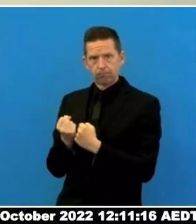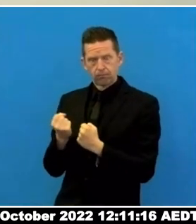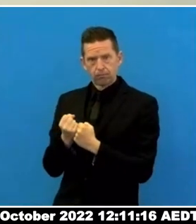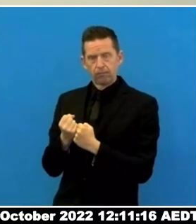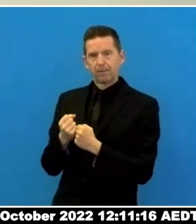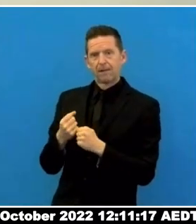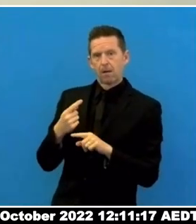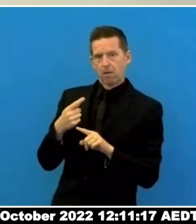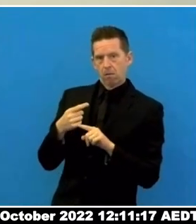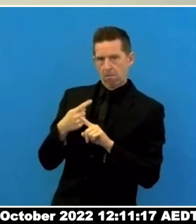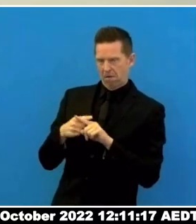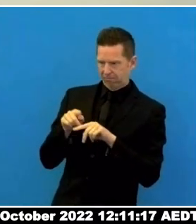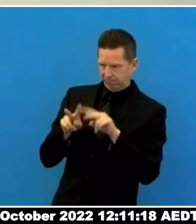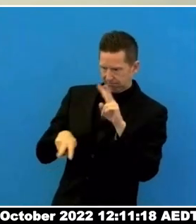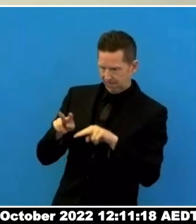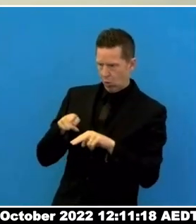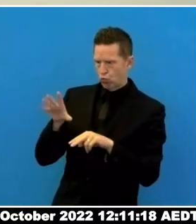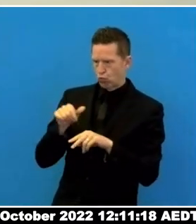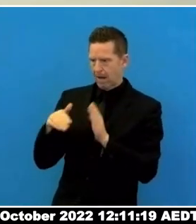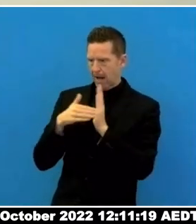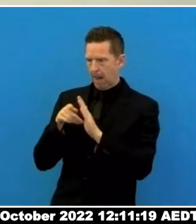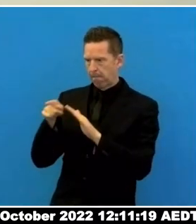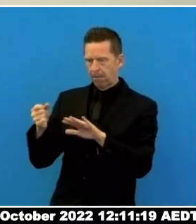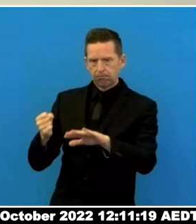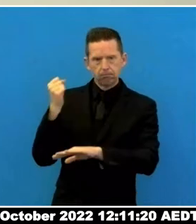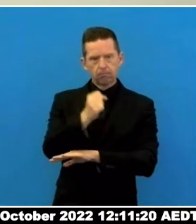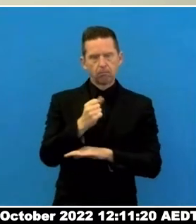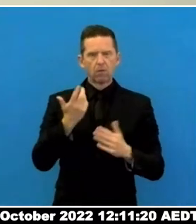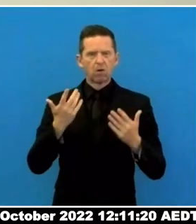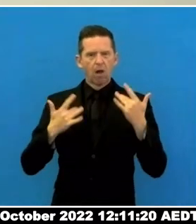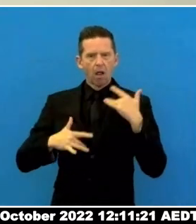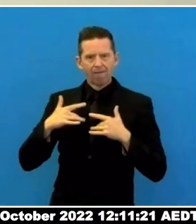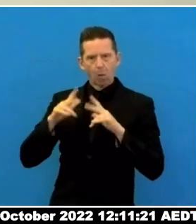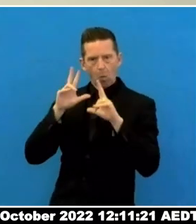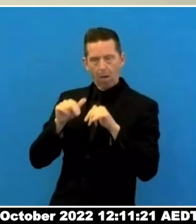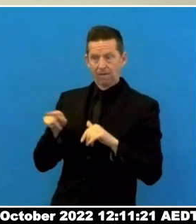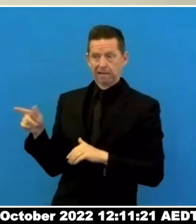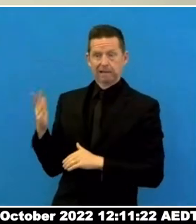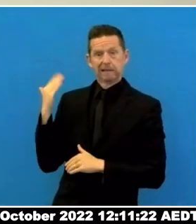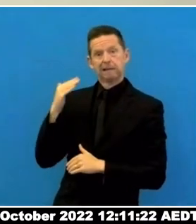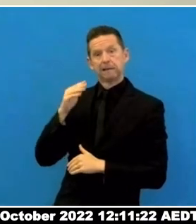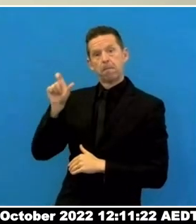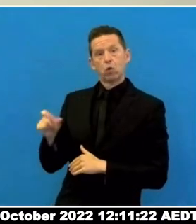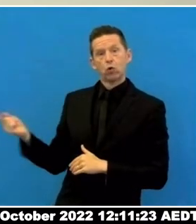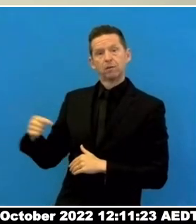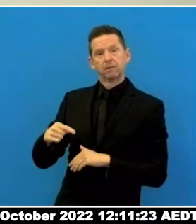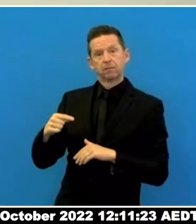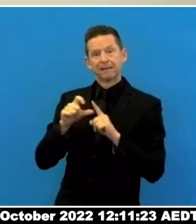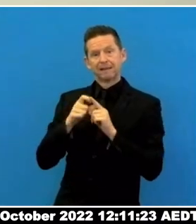with them them being resettled, and Mr Rahman really, you know, touched on that. And I think